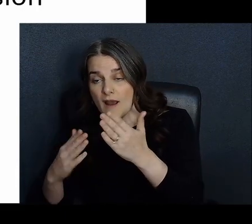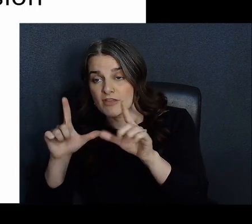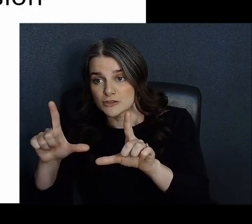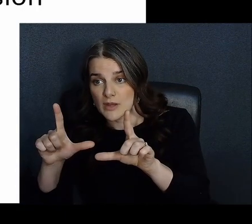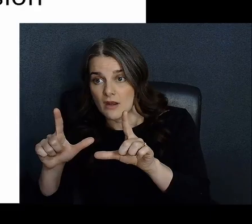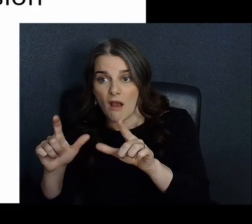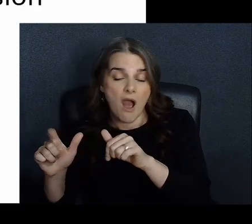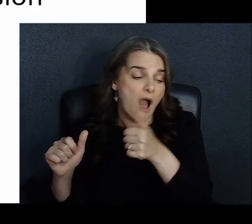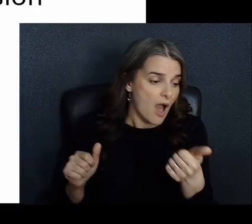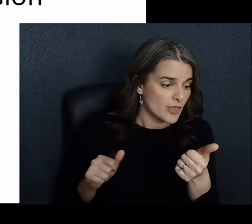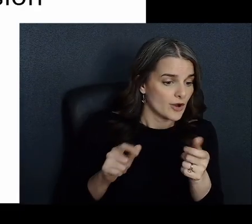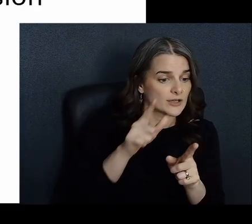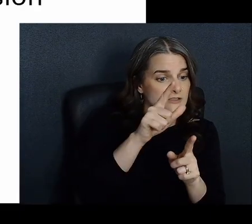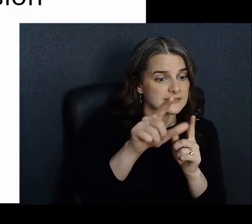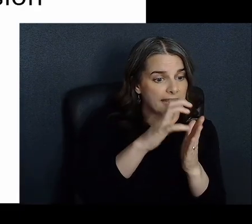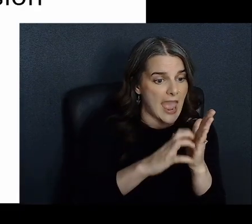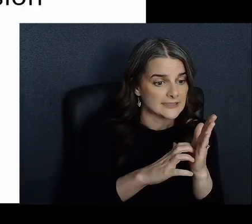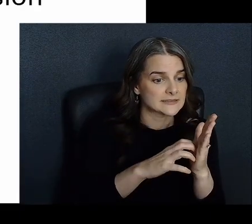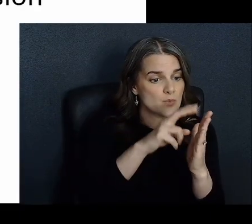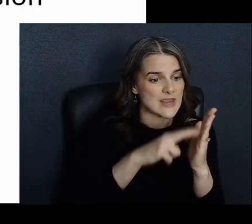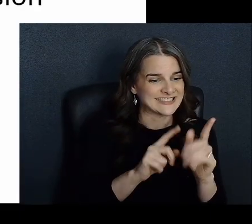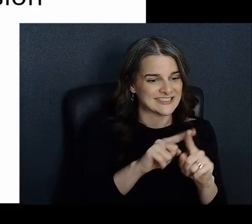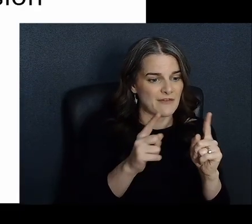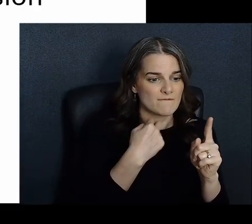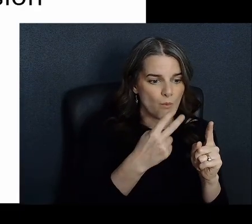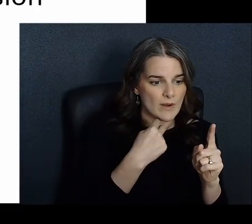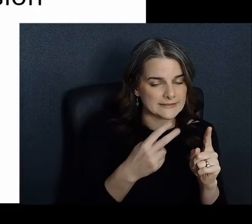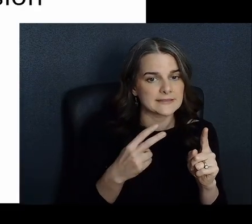So there's a lot of different options that you can set up in all these screen readers.